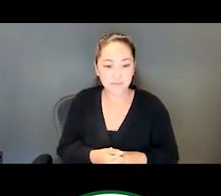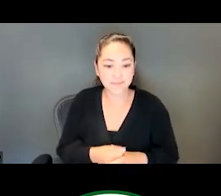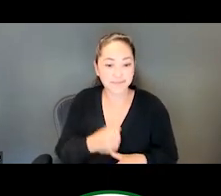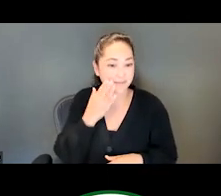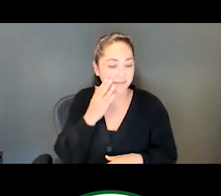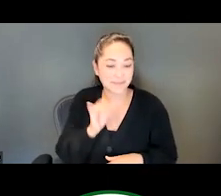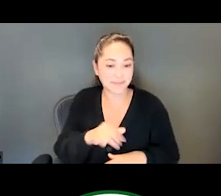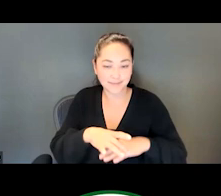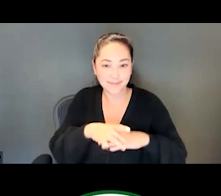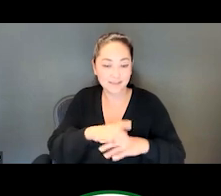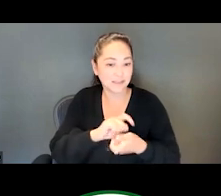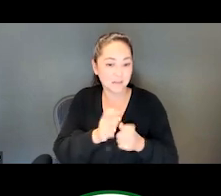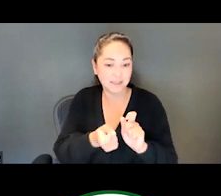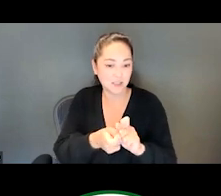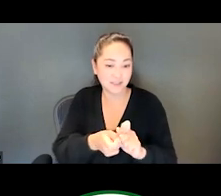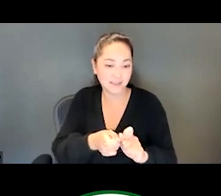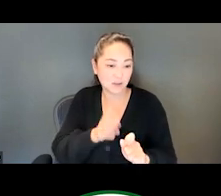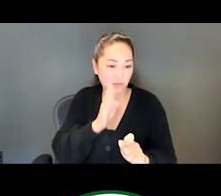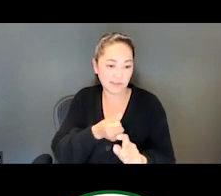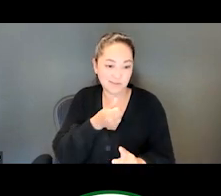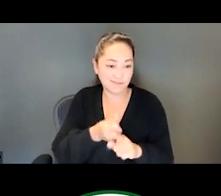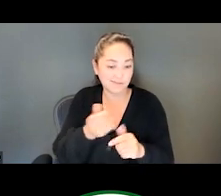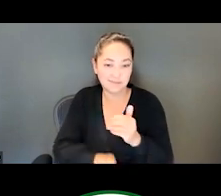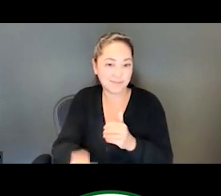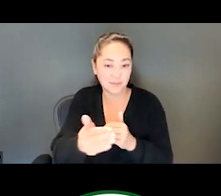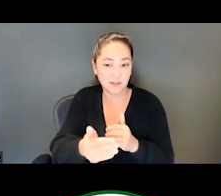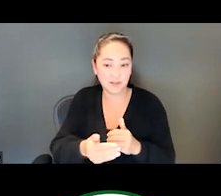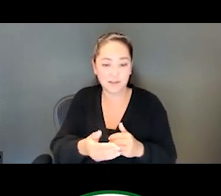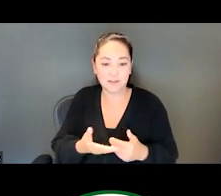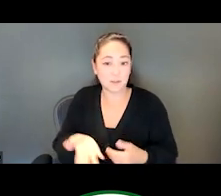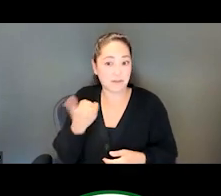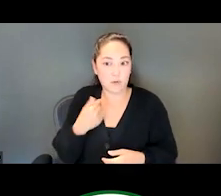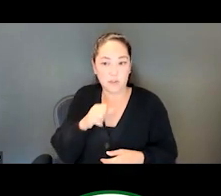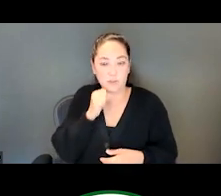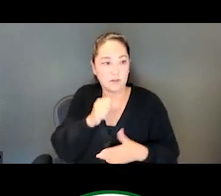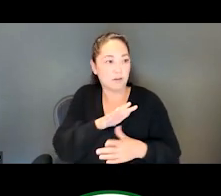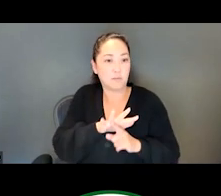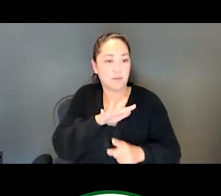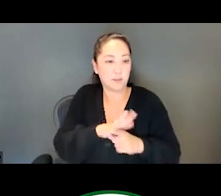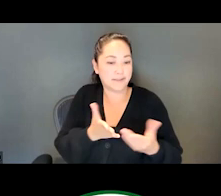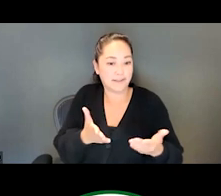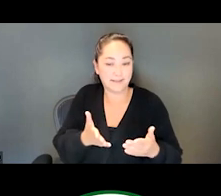It's features now. So I think we need to get this addressed and we need to do it in a way